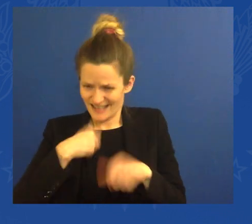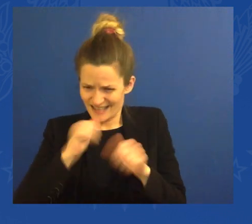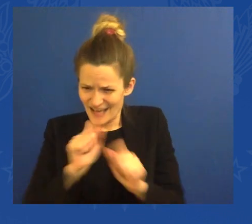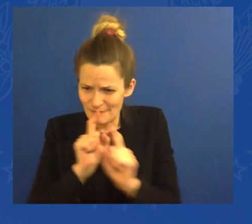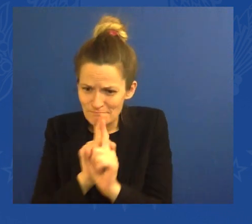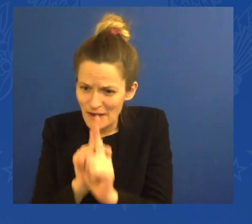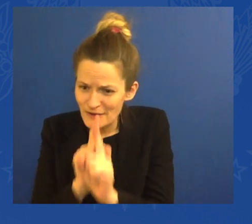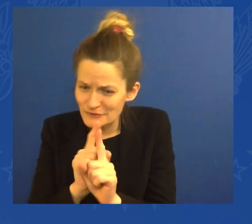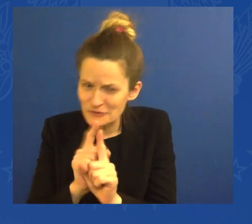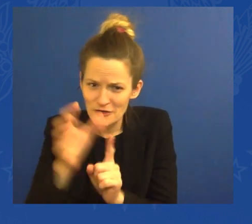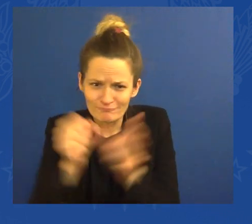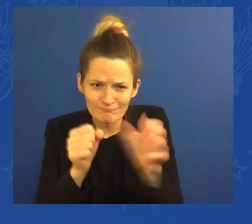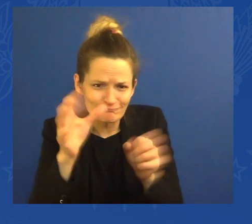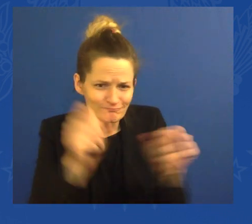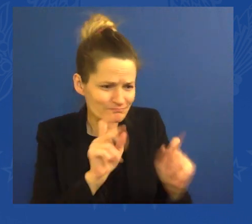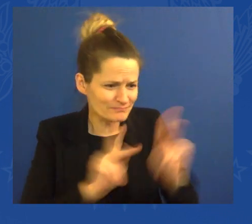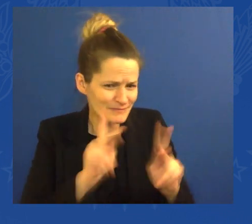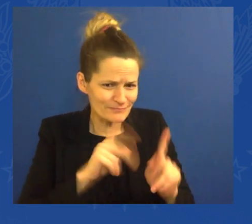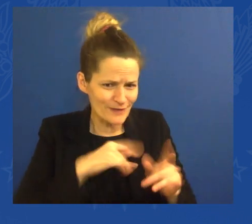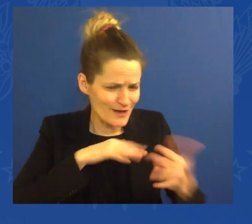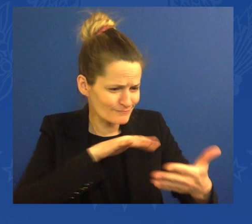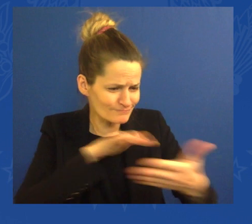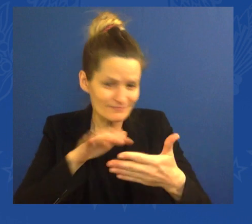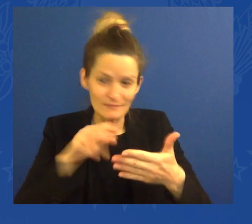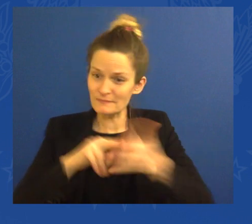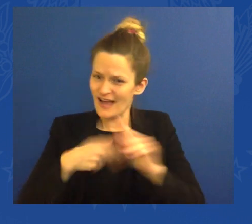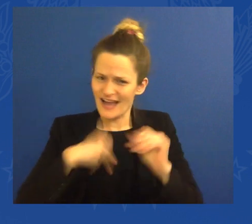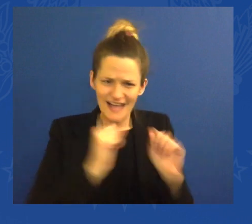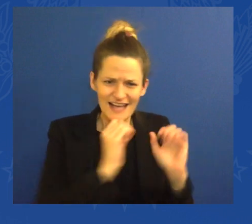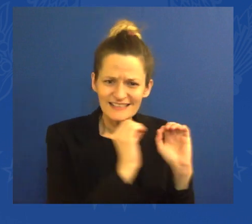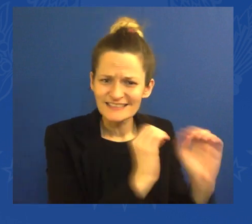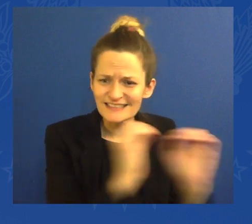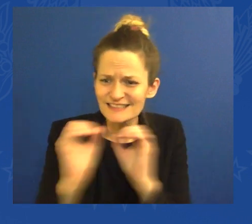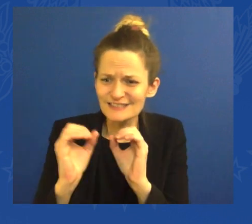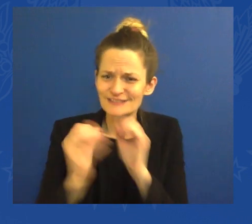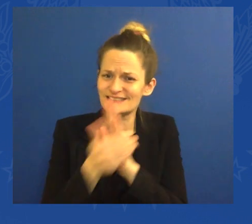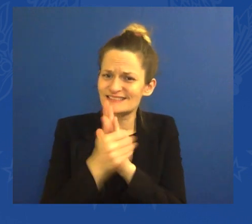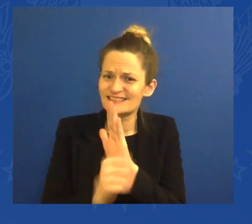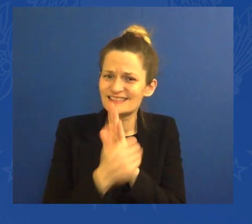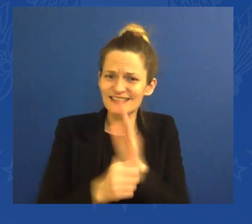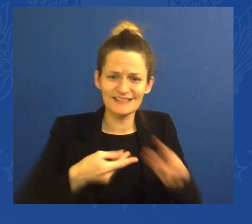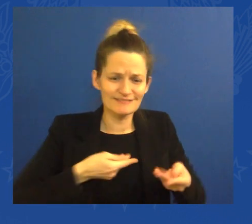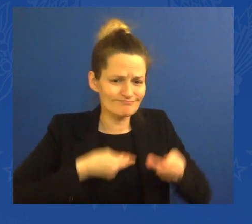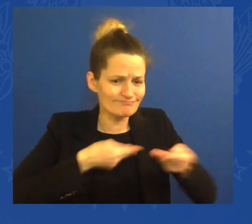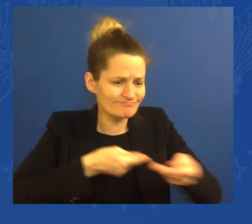and pass a trade that they can take pride in and will provide for their families.